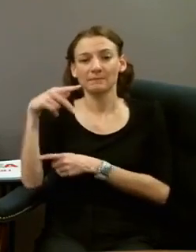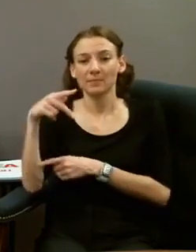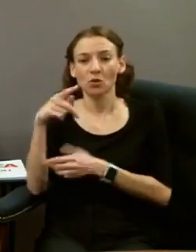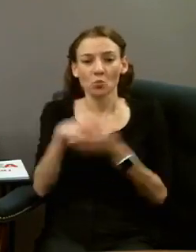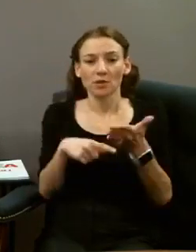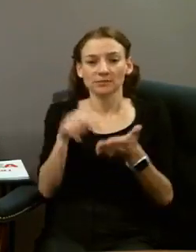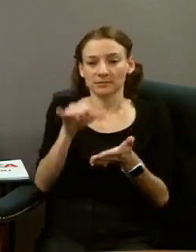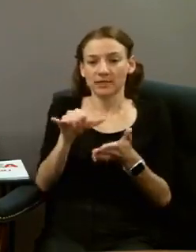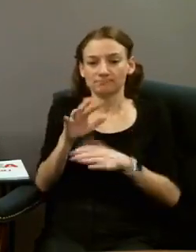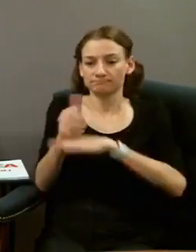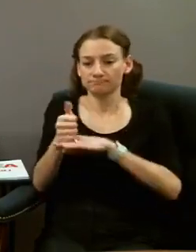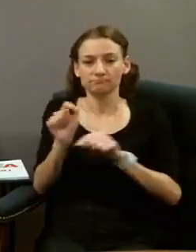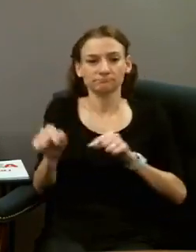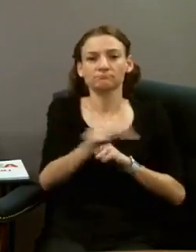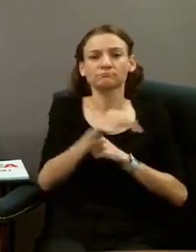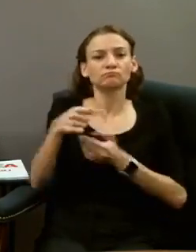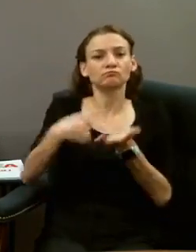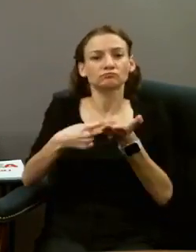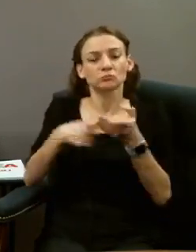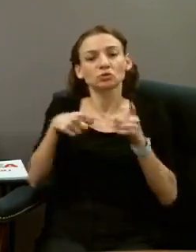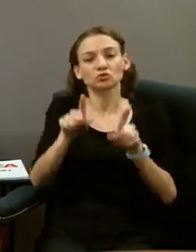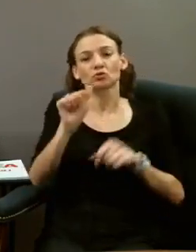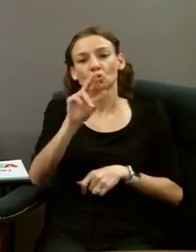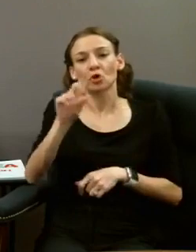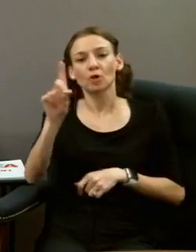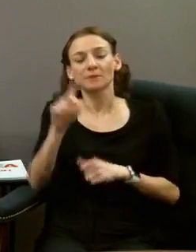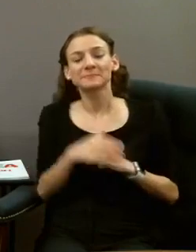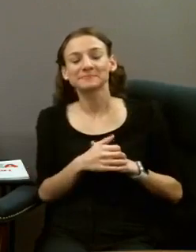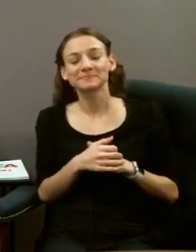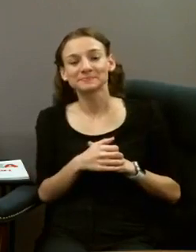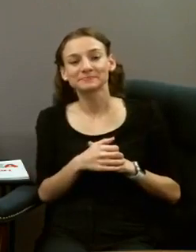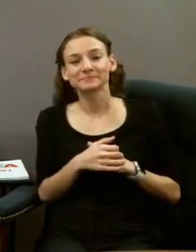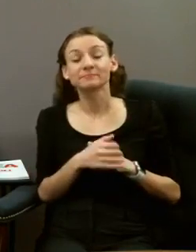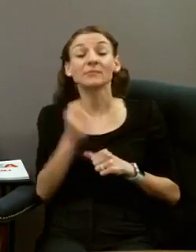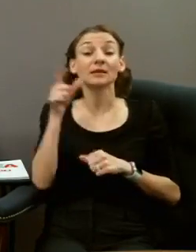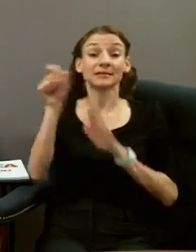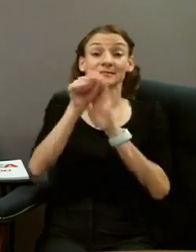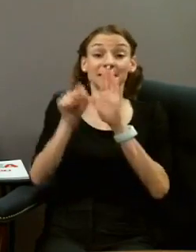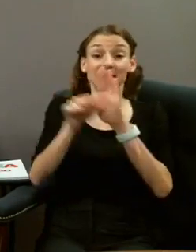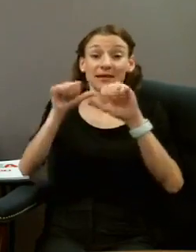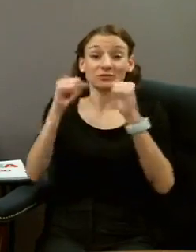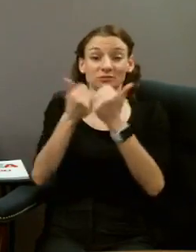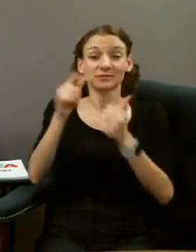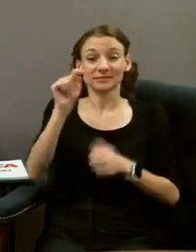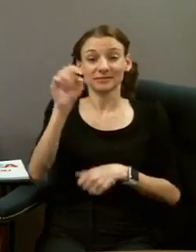Now in addition to the rulemaking that the in-state agency will follow